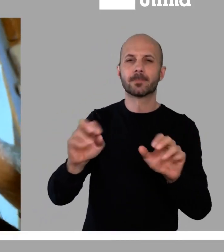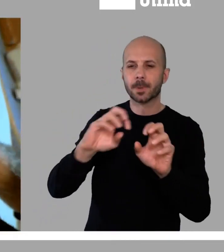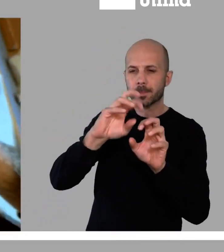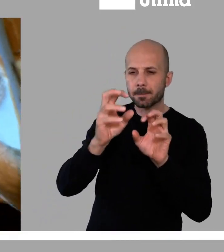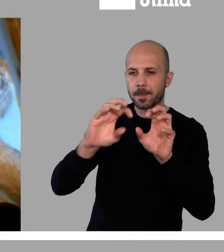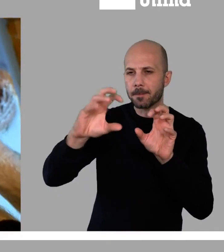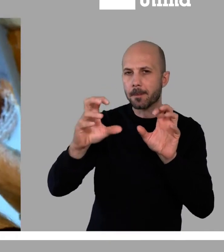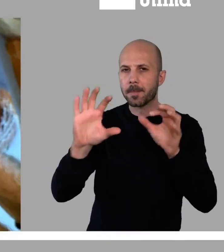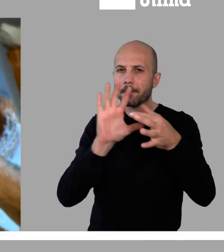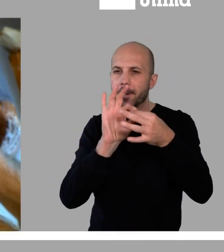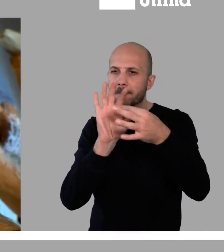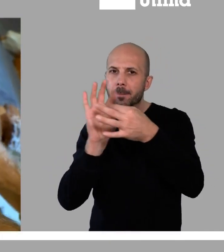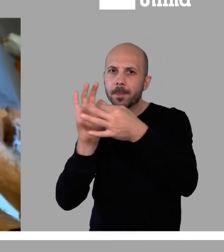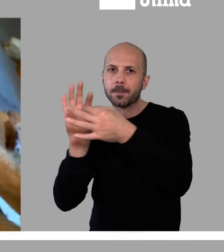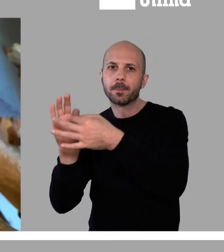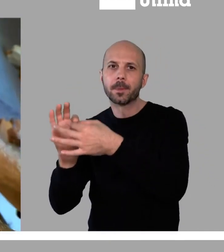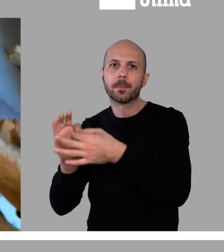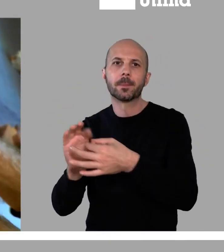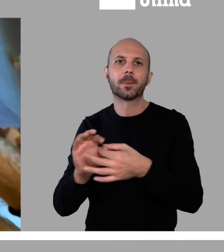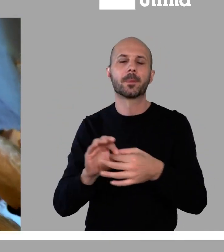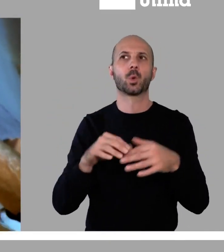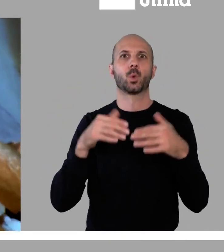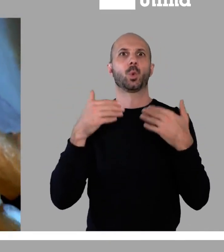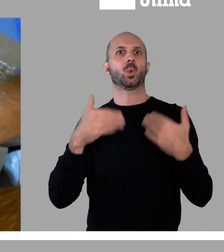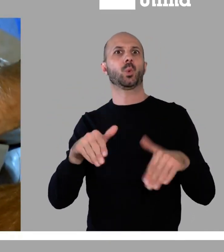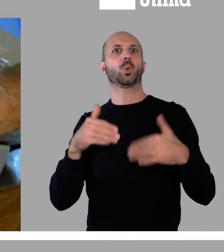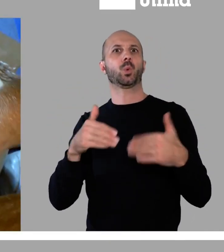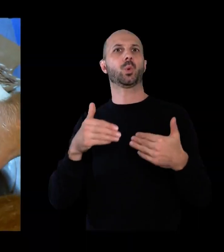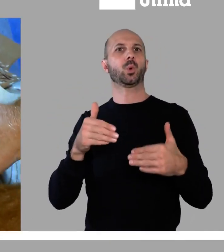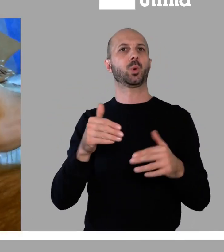Contemporary sculpture is undoubtedly able